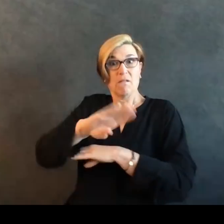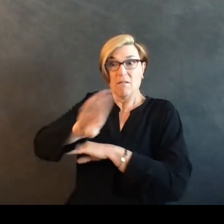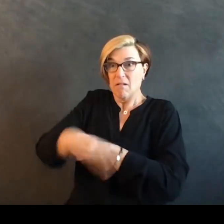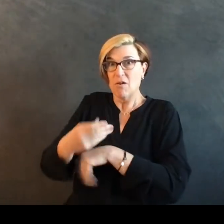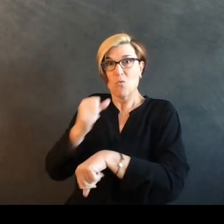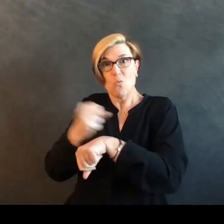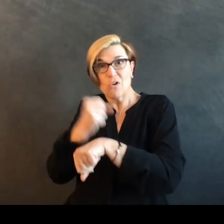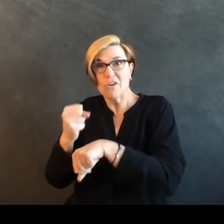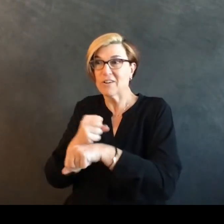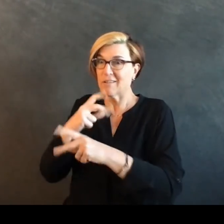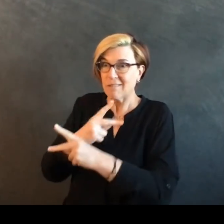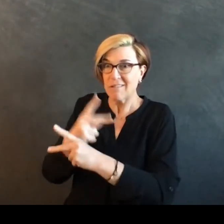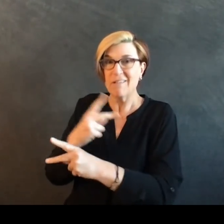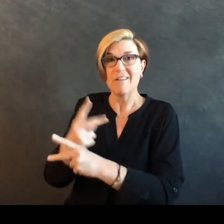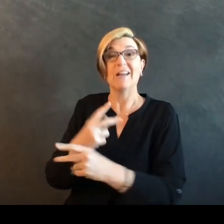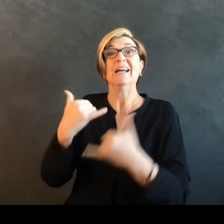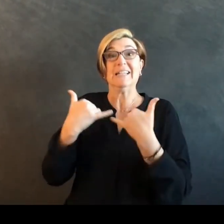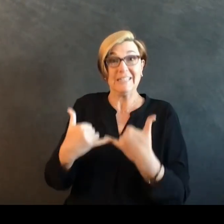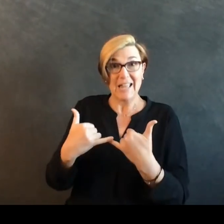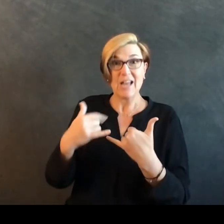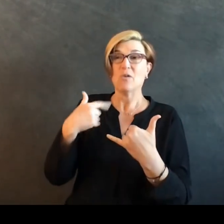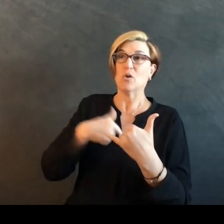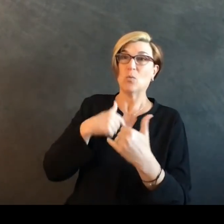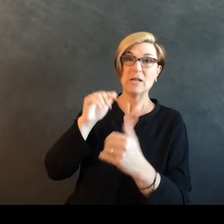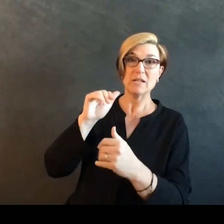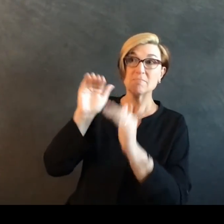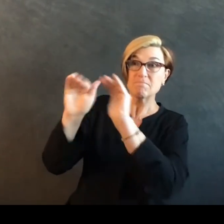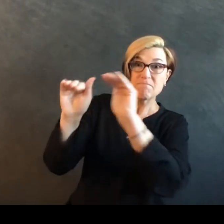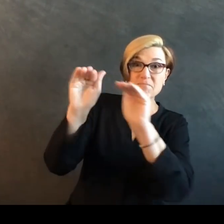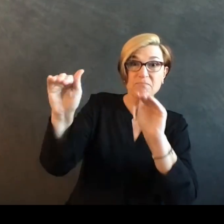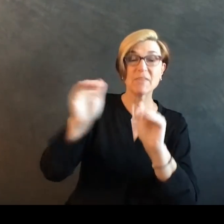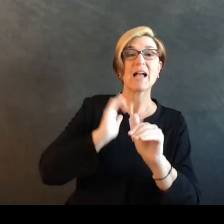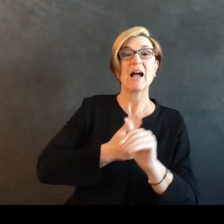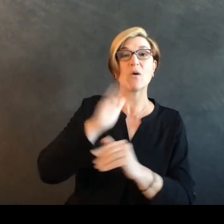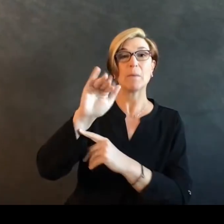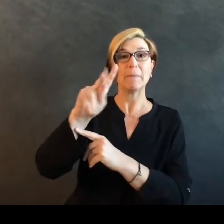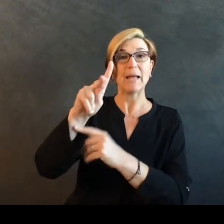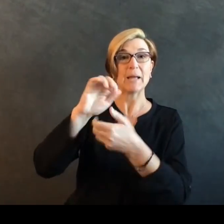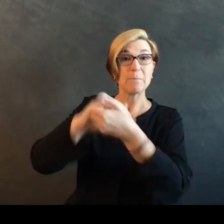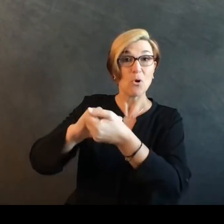partners expanding capacity and working to make our systems as robust as